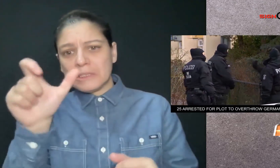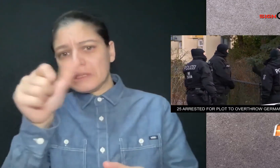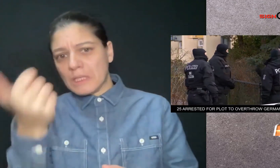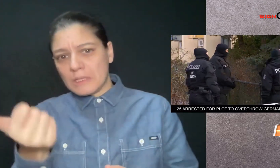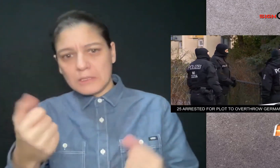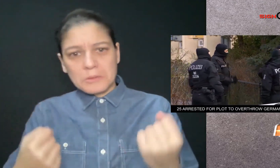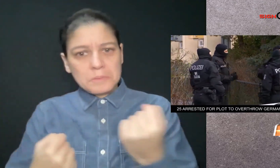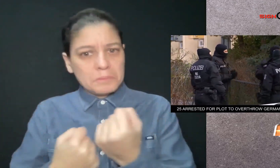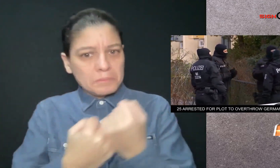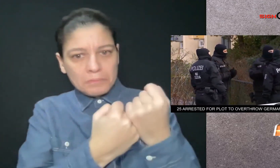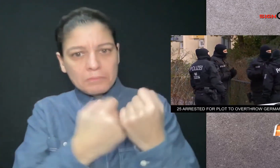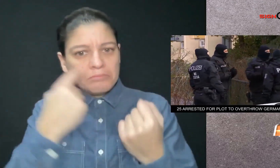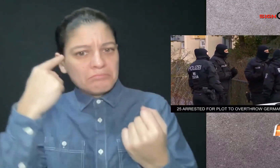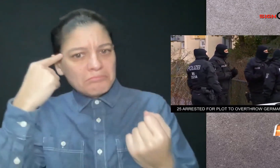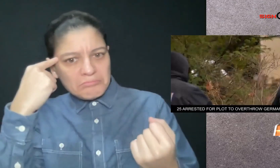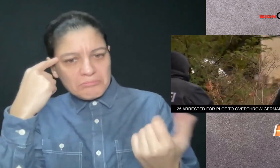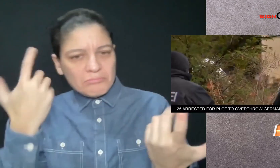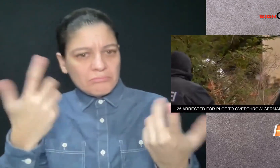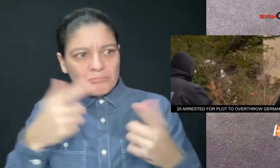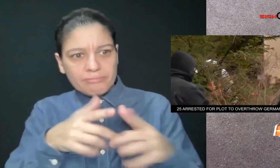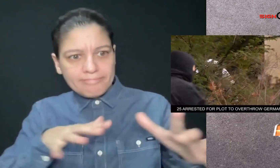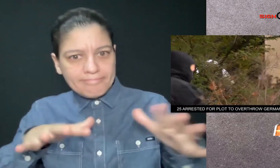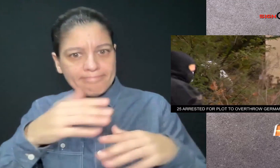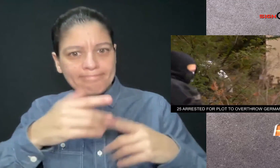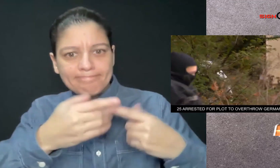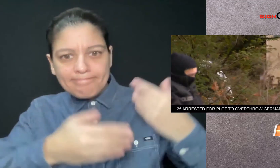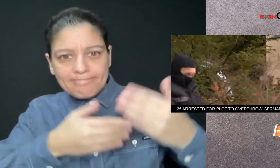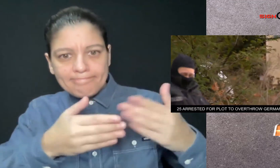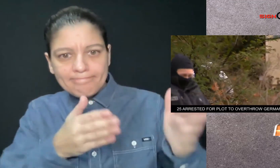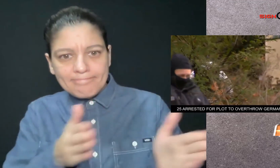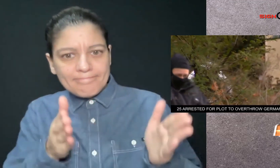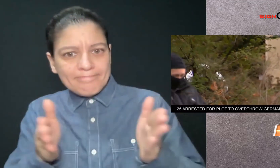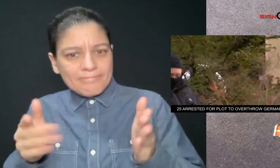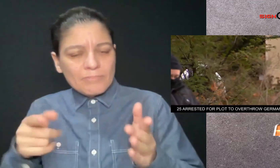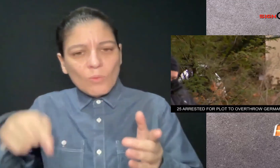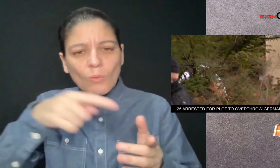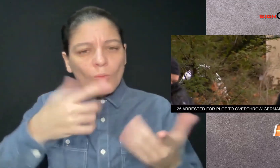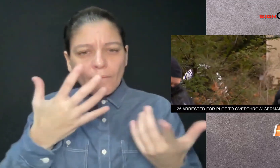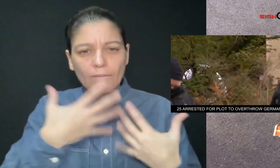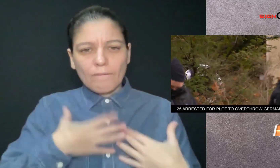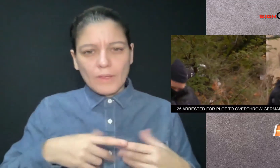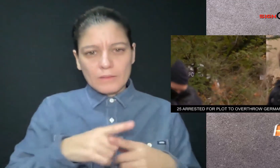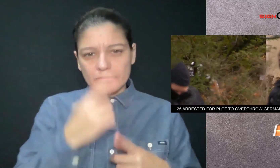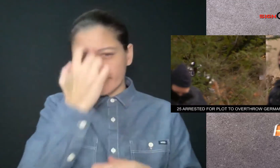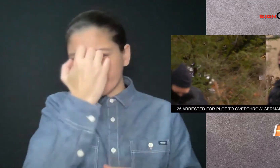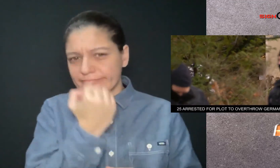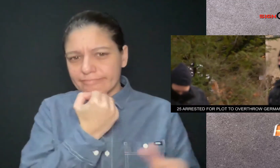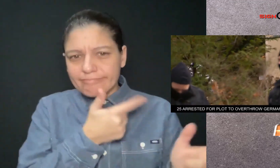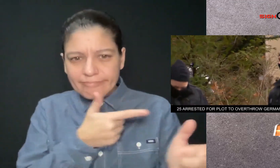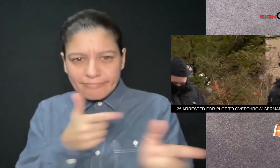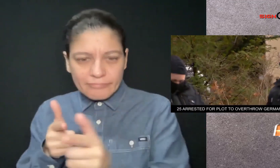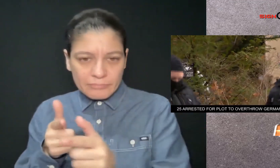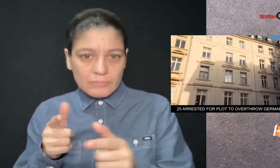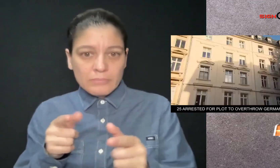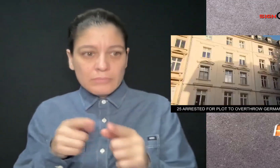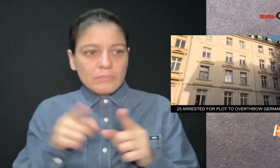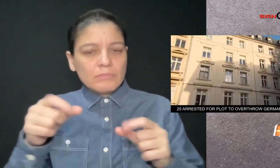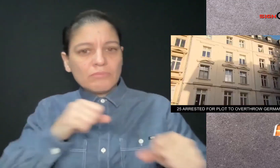members and three suspected supporters of a terrorist organization called Reich citizens